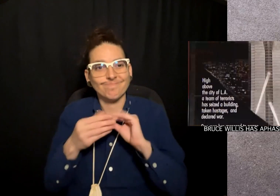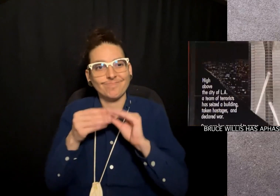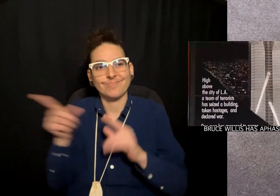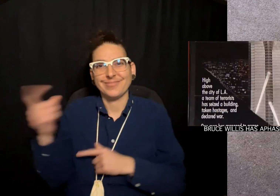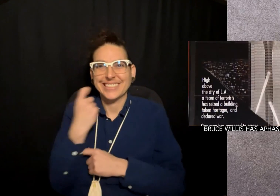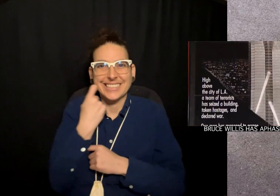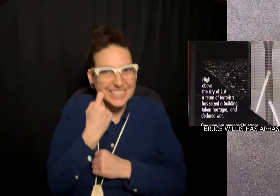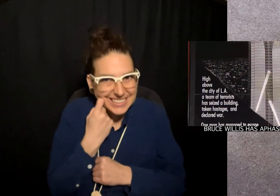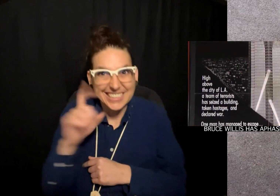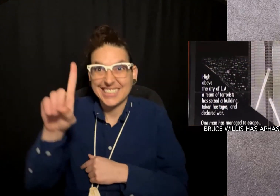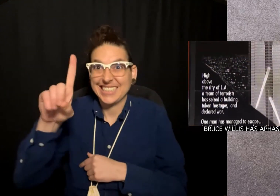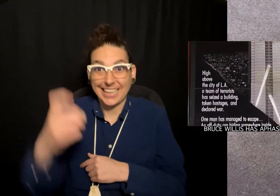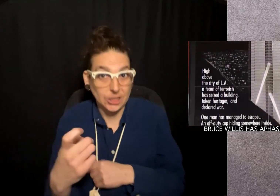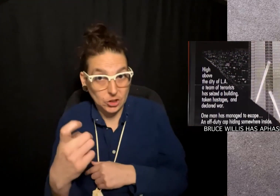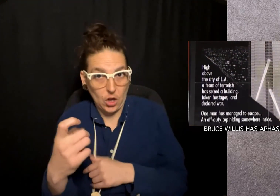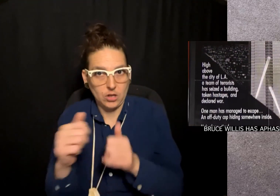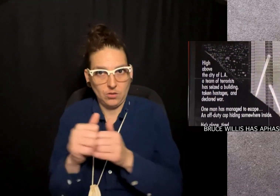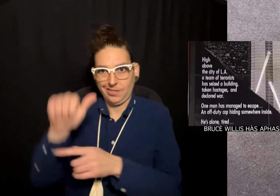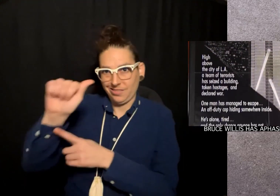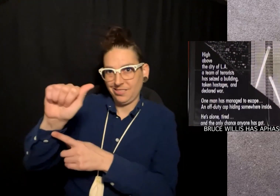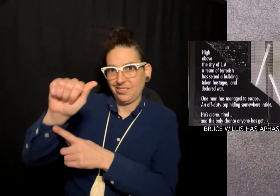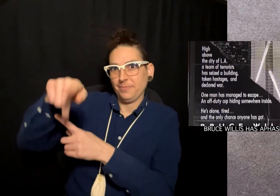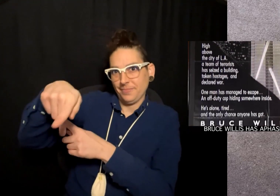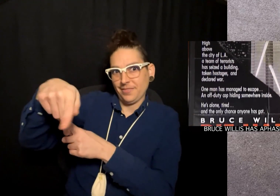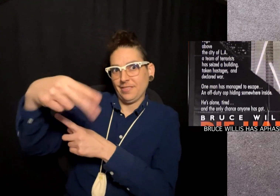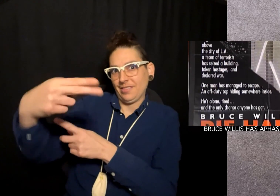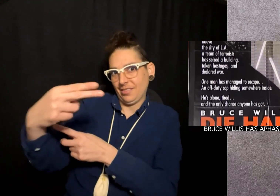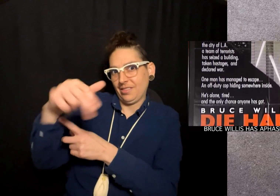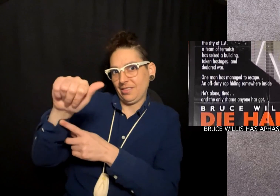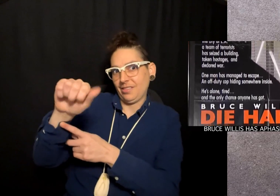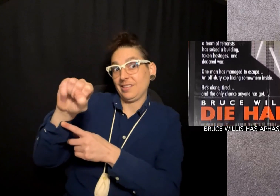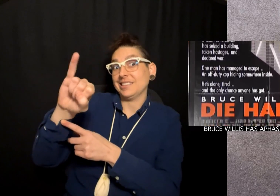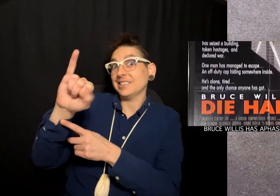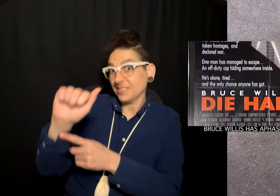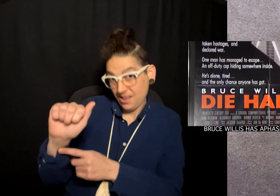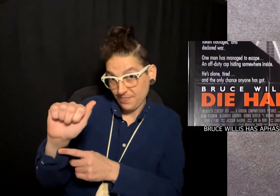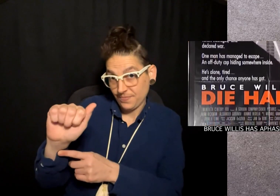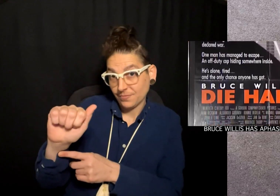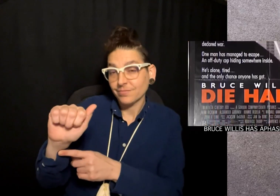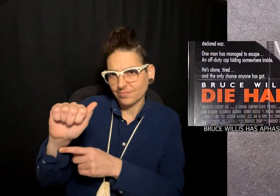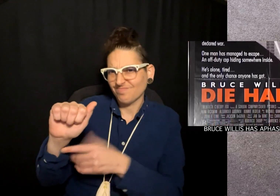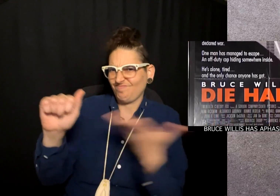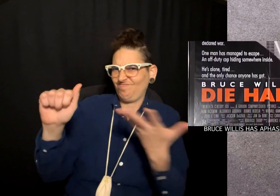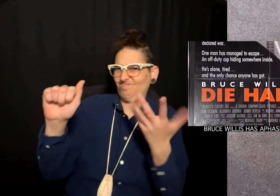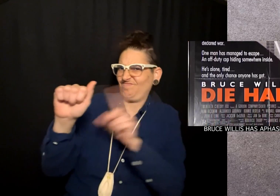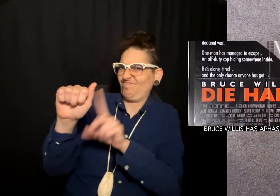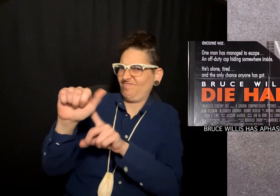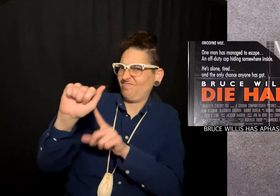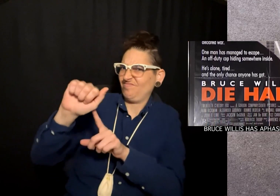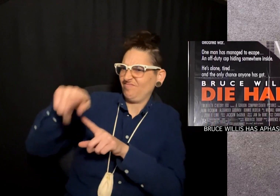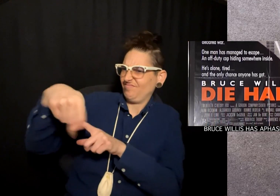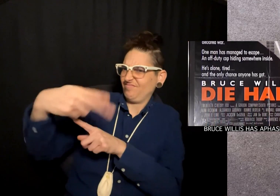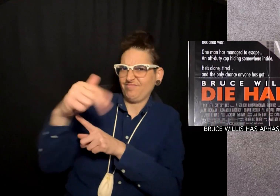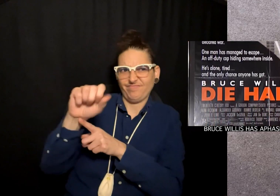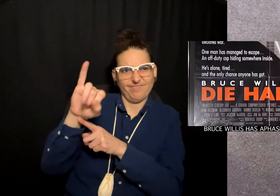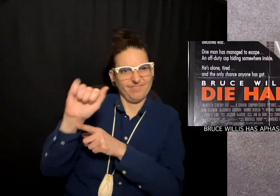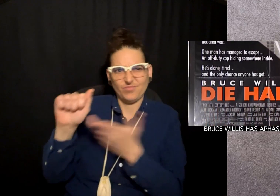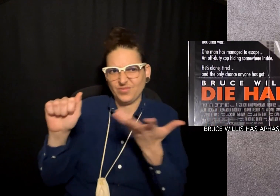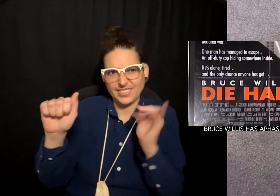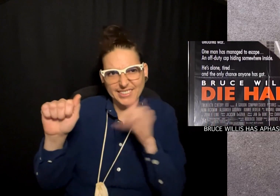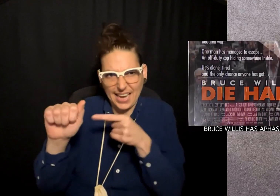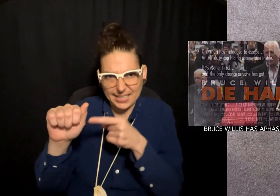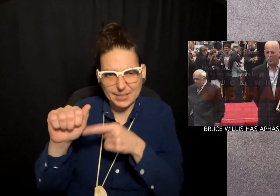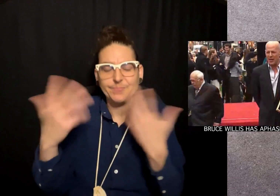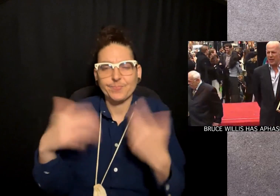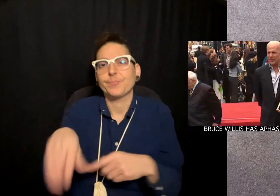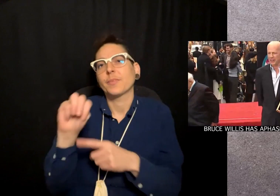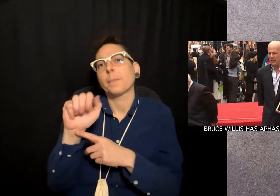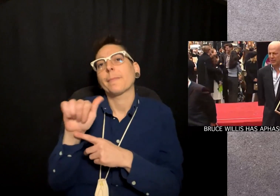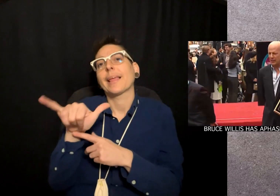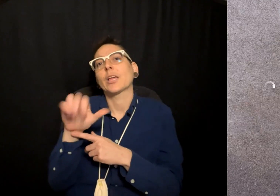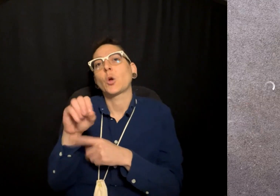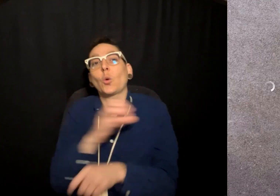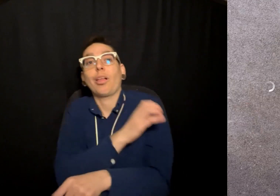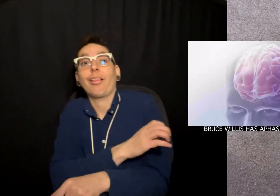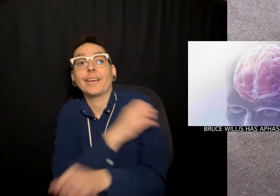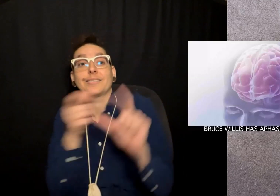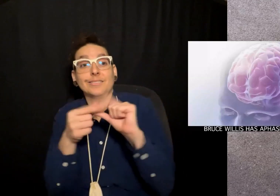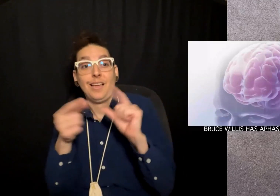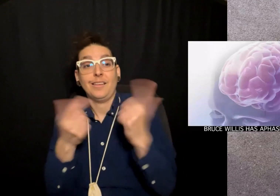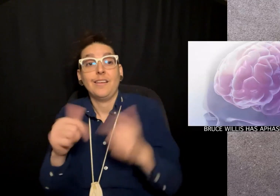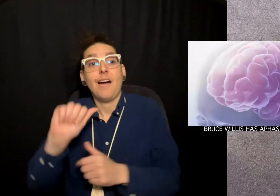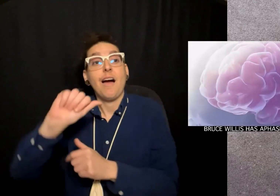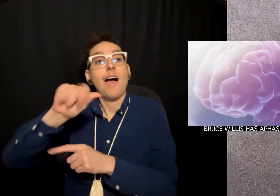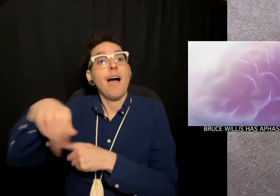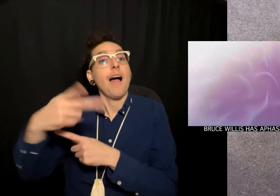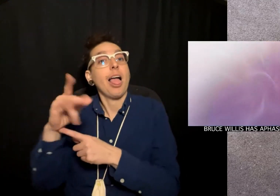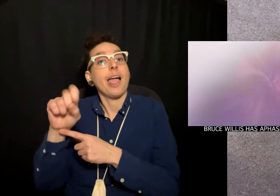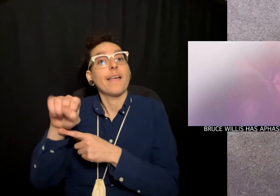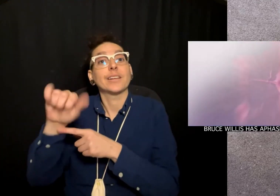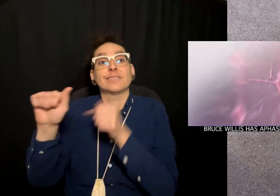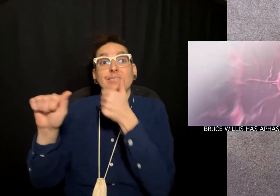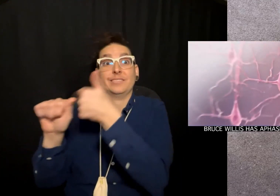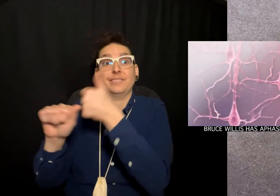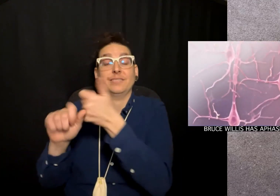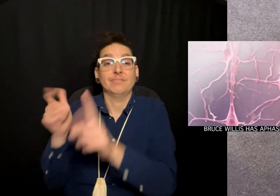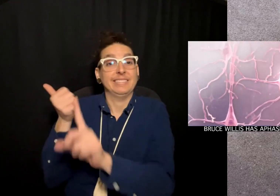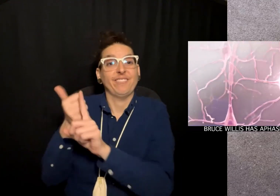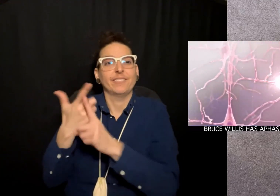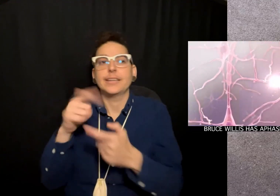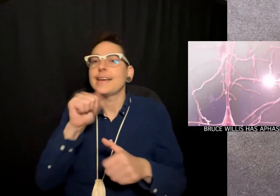the news on Instagram saying he was recently diagnosed with aphasia what is aphasia